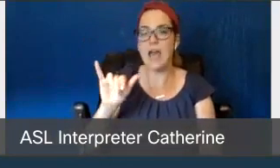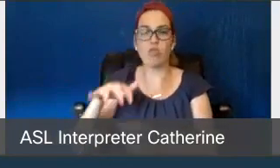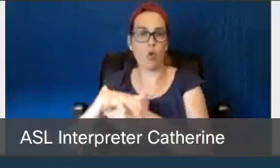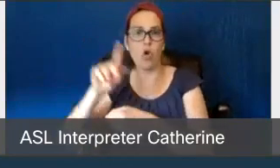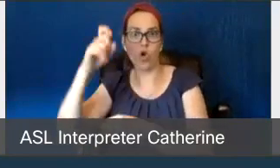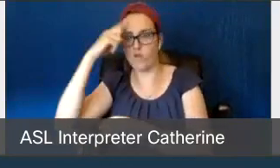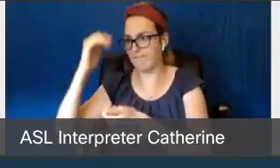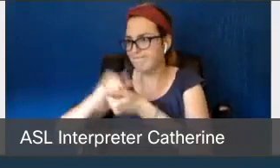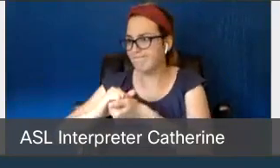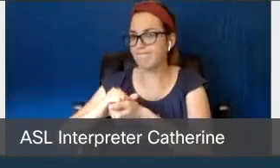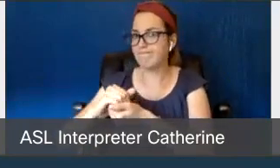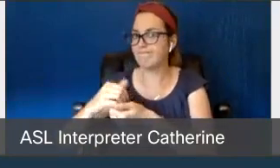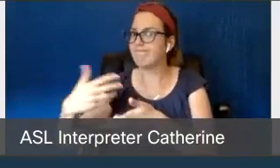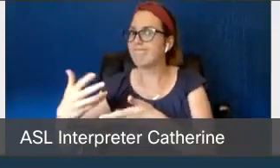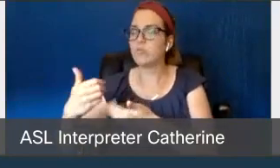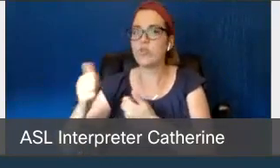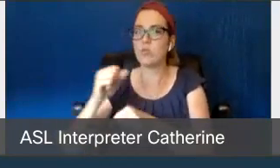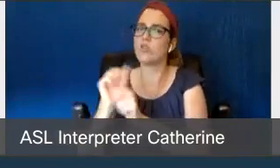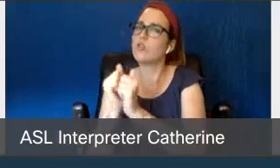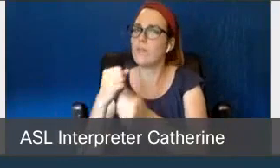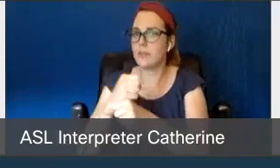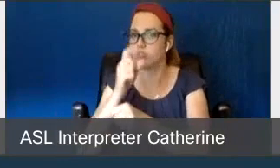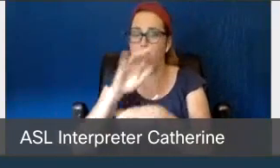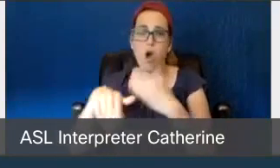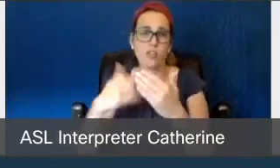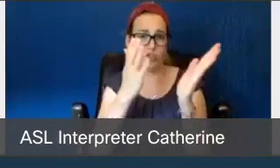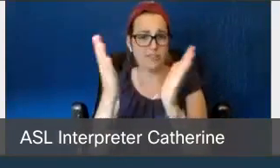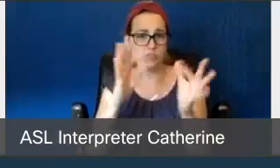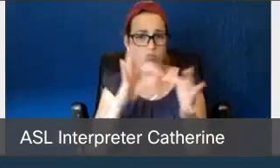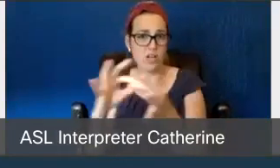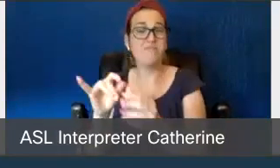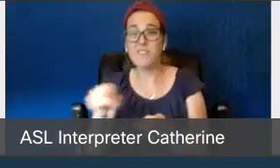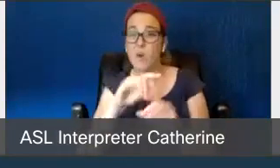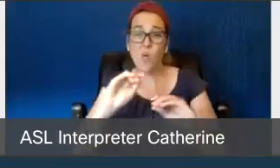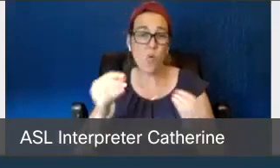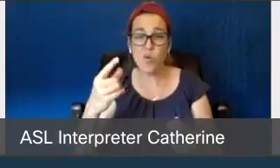to make sure all these services are connected. If you don't have a grant writer, I believe Dr. Marlowe